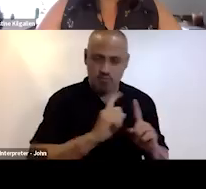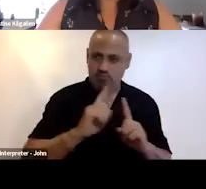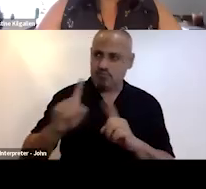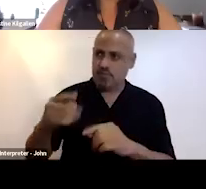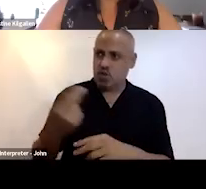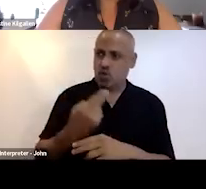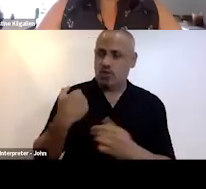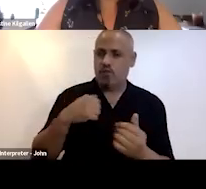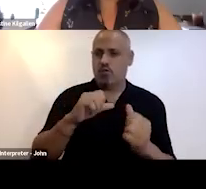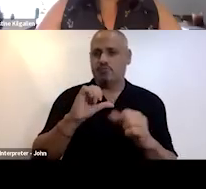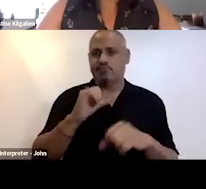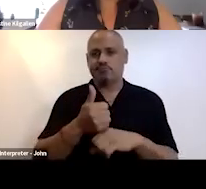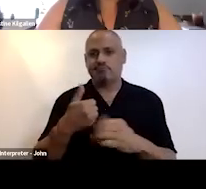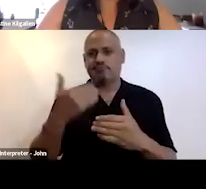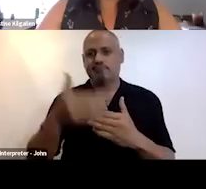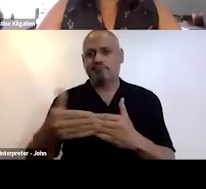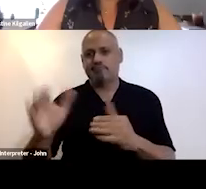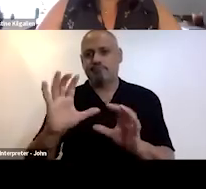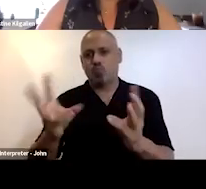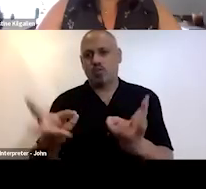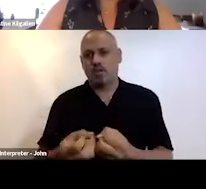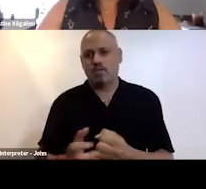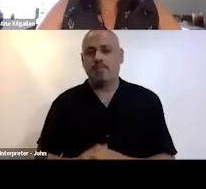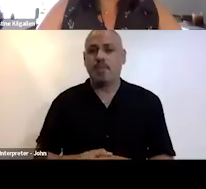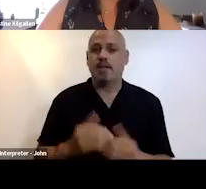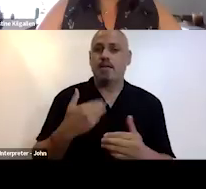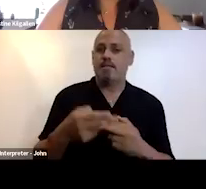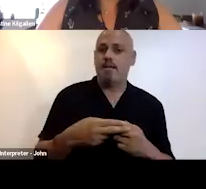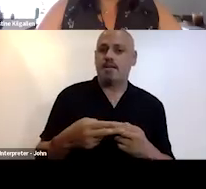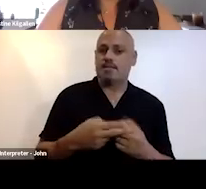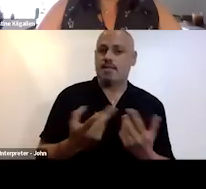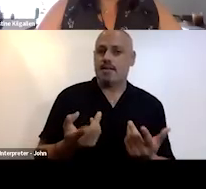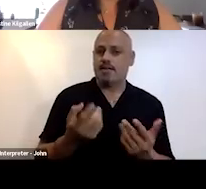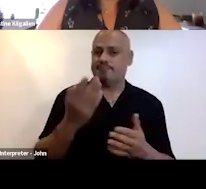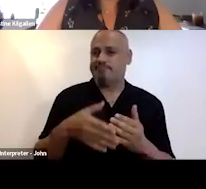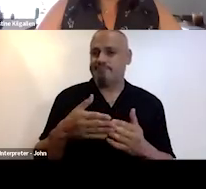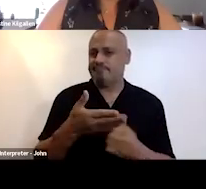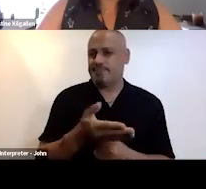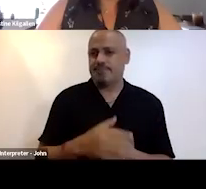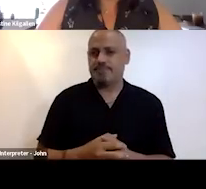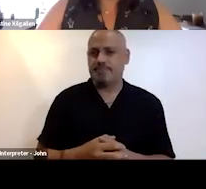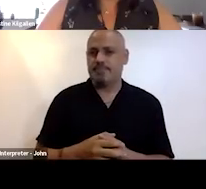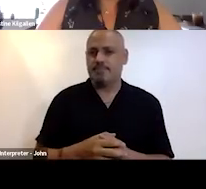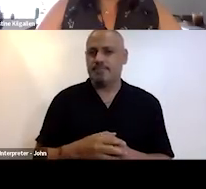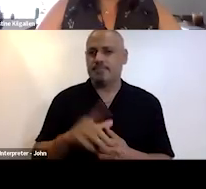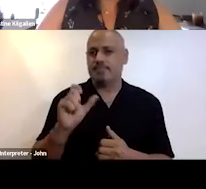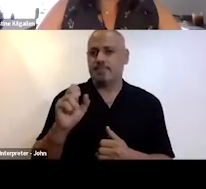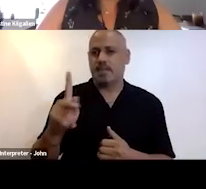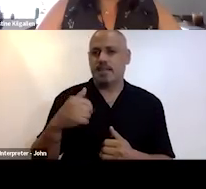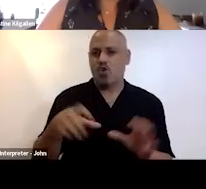to shape our materials in the future. The next slide, just the thing to end to, here's a link to our certificate,